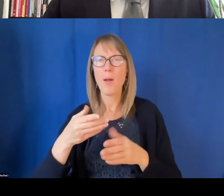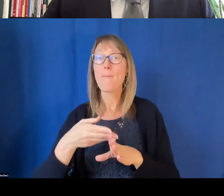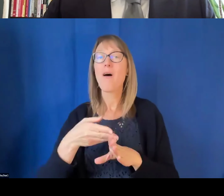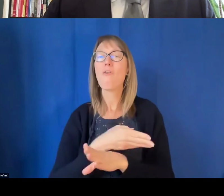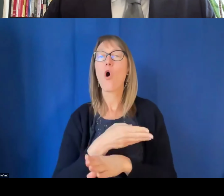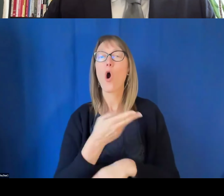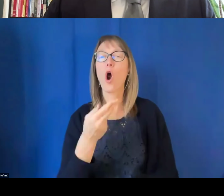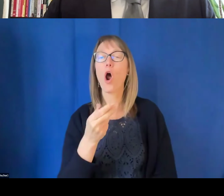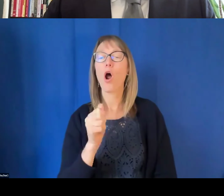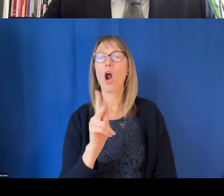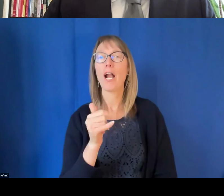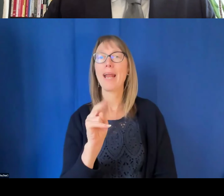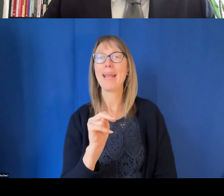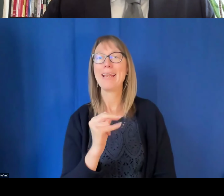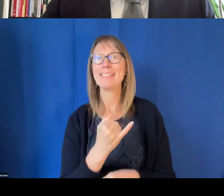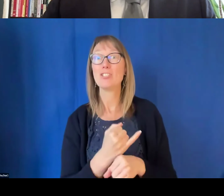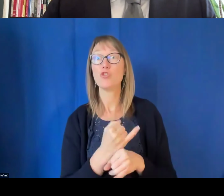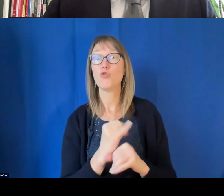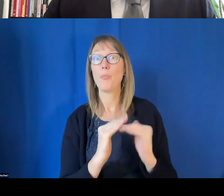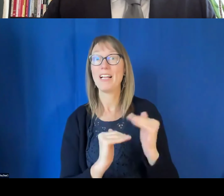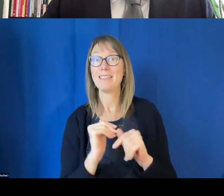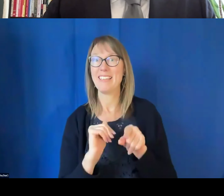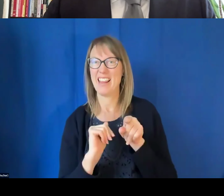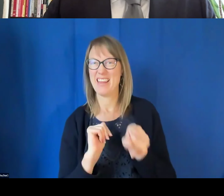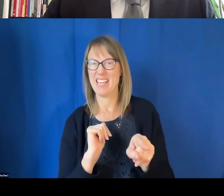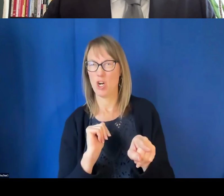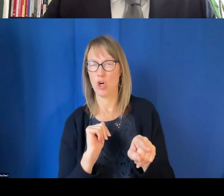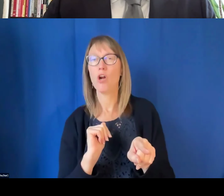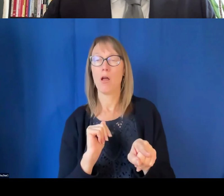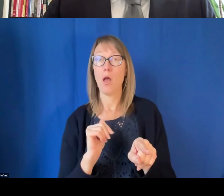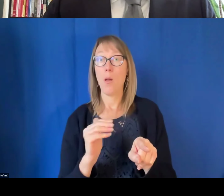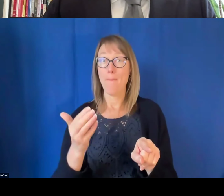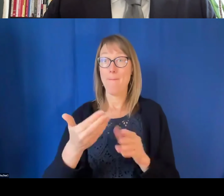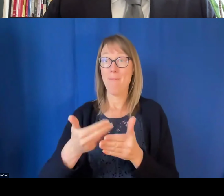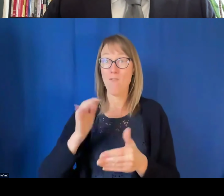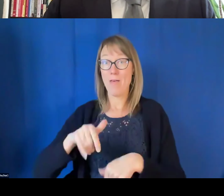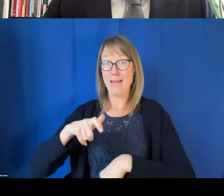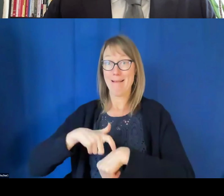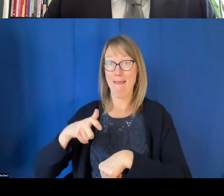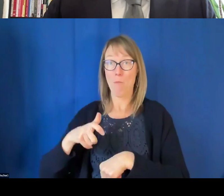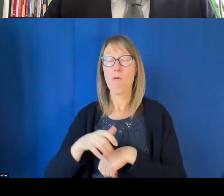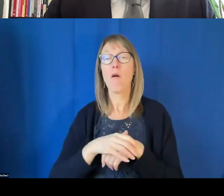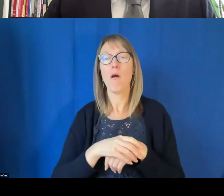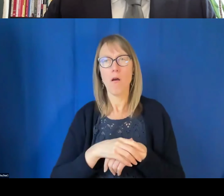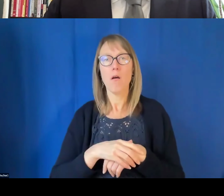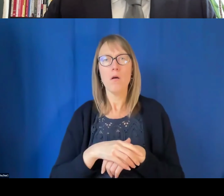I and probably almost every other architect in the country with some exceptions probably, you know,